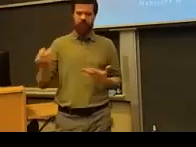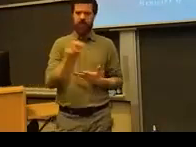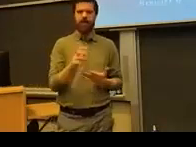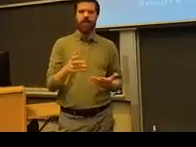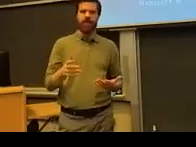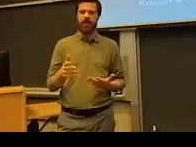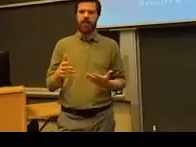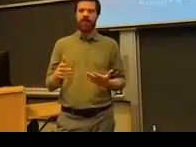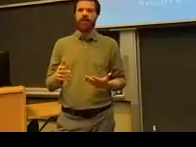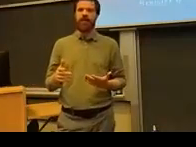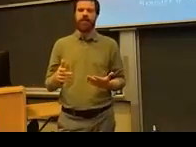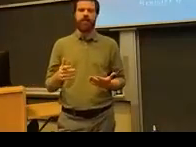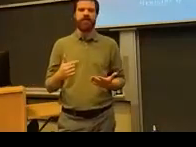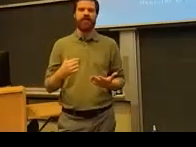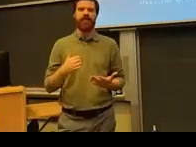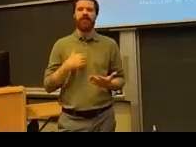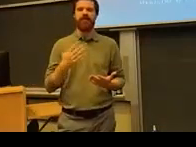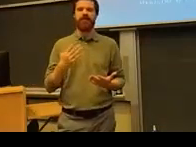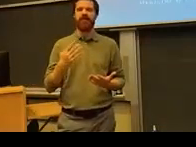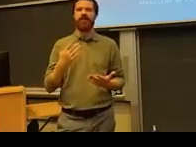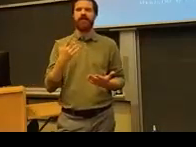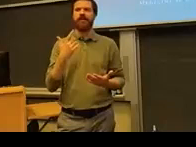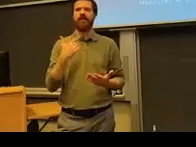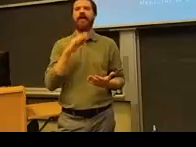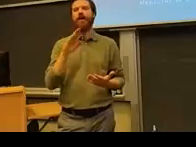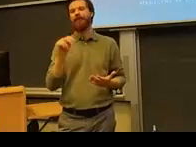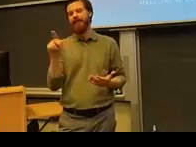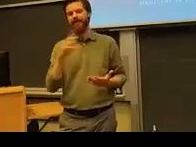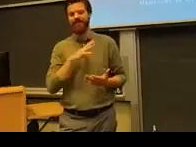to call Ben out but we went to a the home visit the other day because we couldn't get a patient